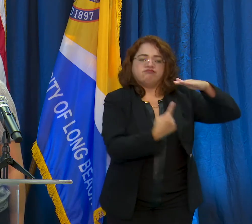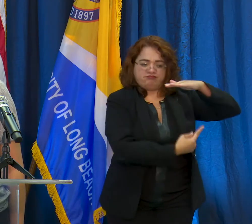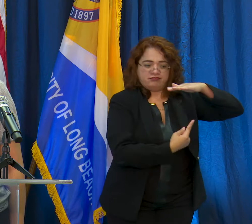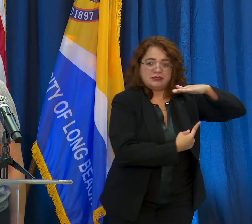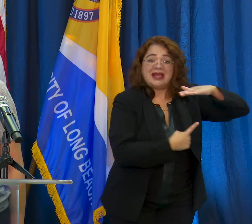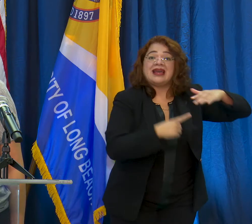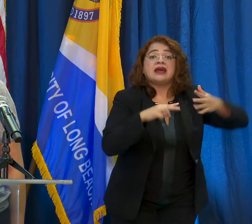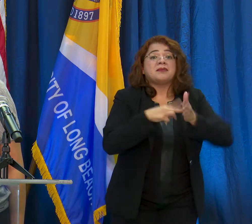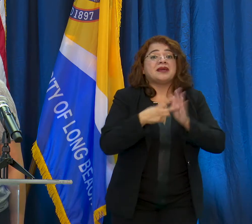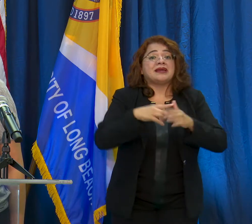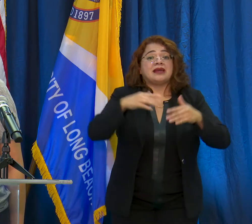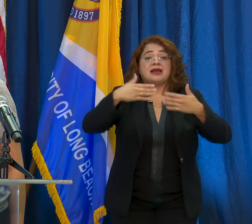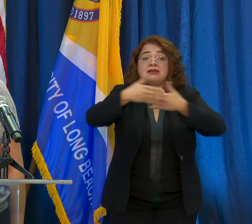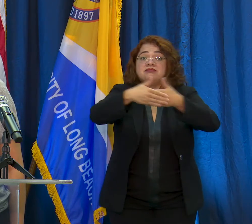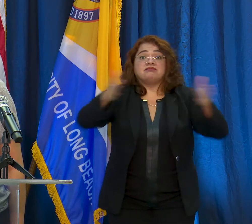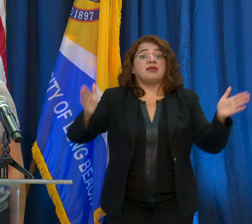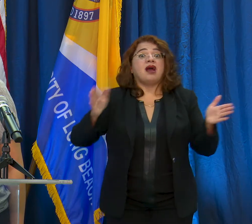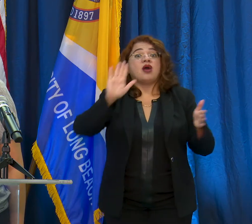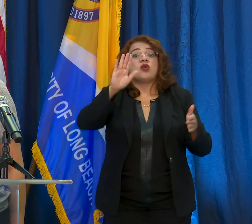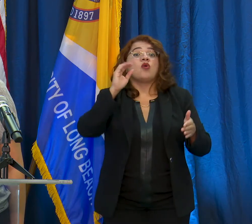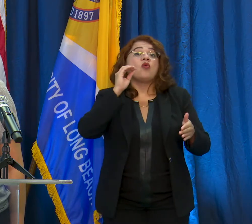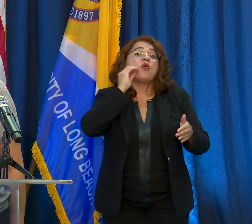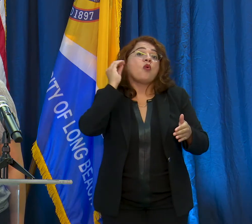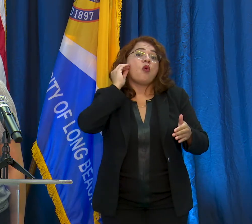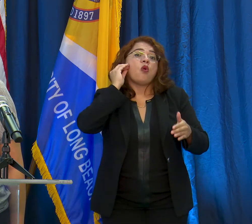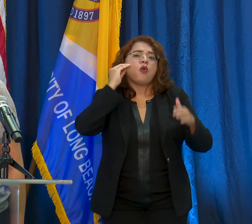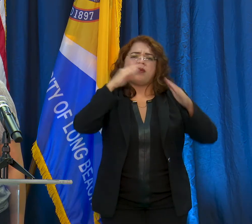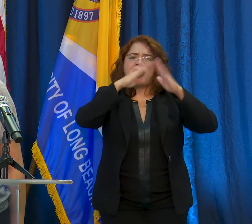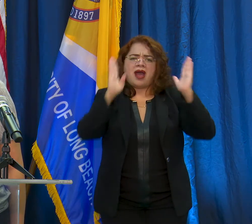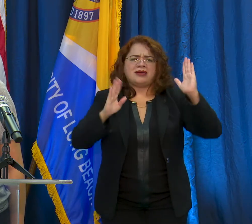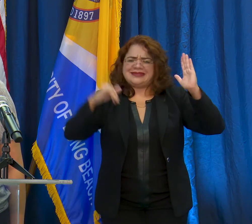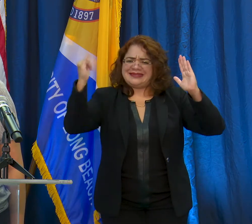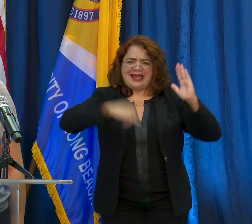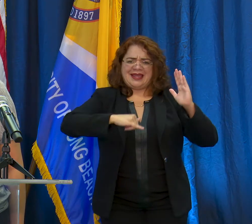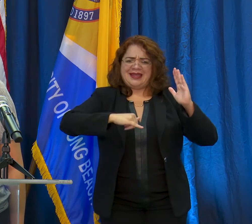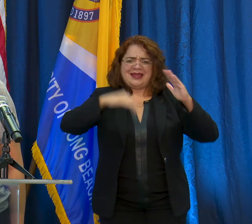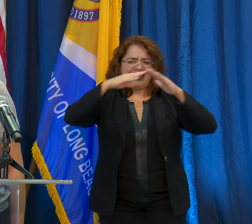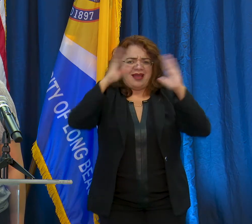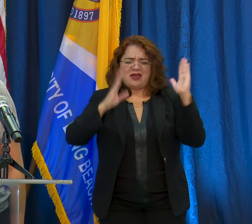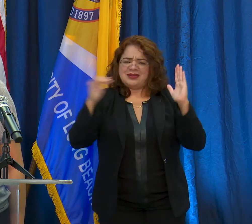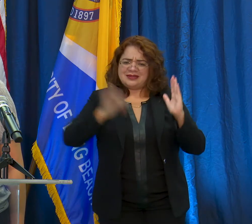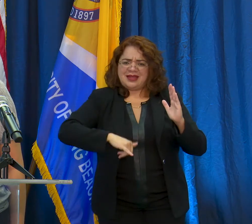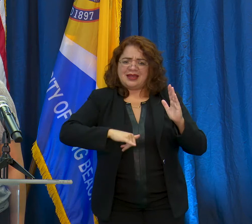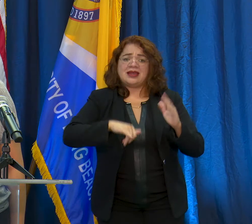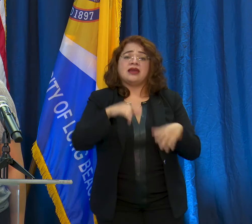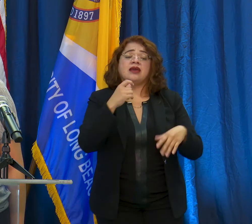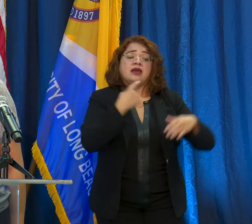until at least 10 days have passed since the symptoms started,